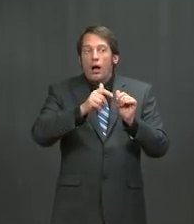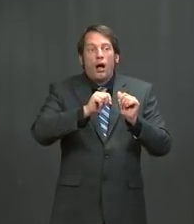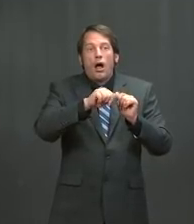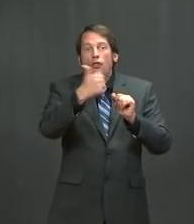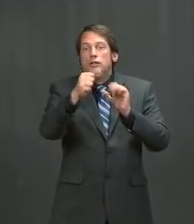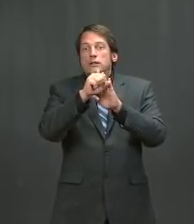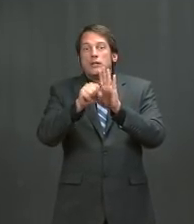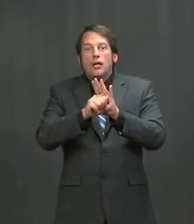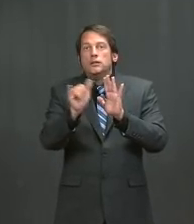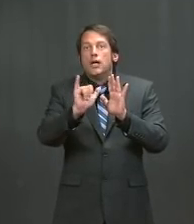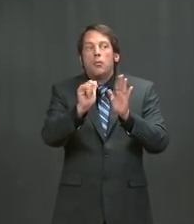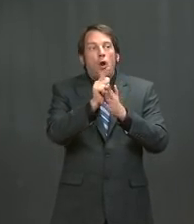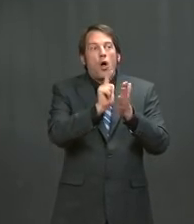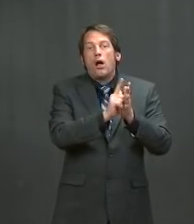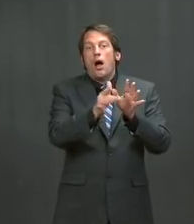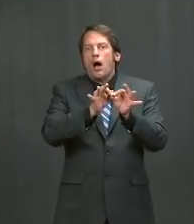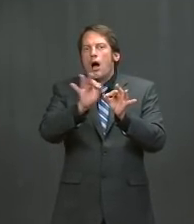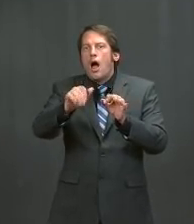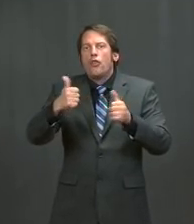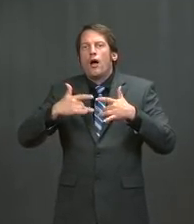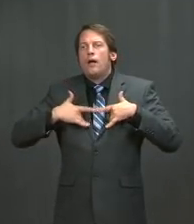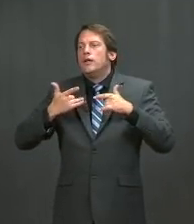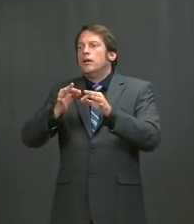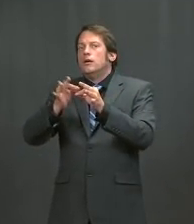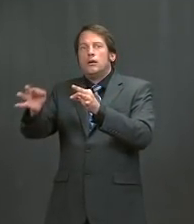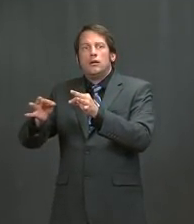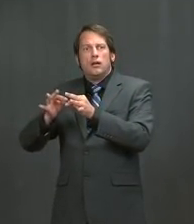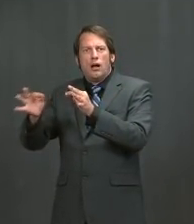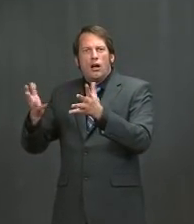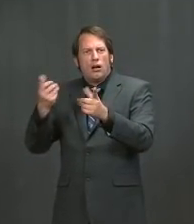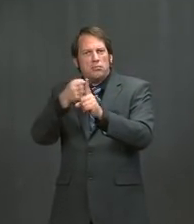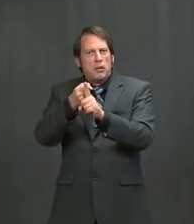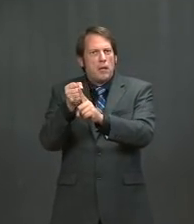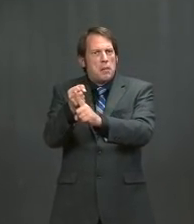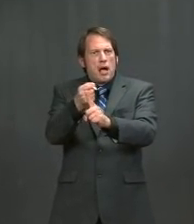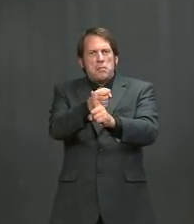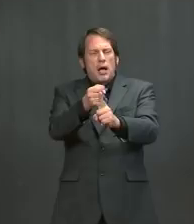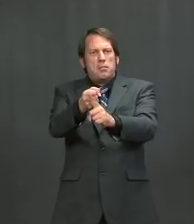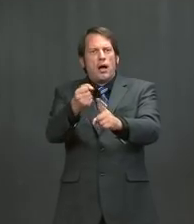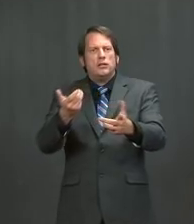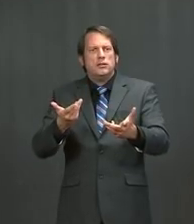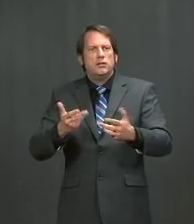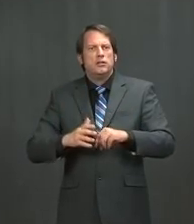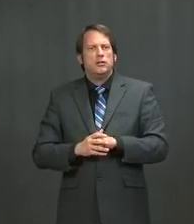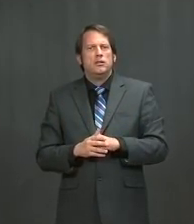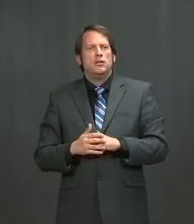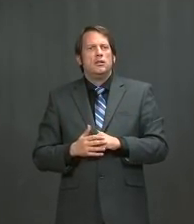that may be considering similar voting restriction laws. Ms. Psaki: That's not something we're calling for from the White House.